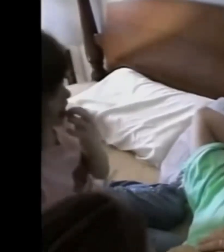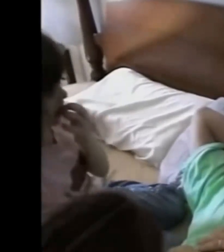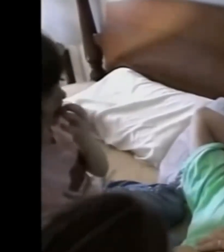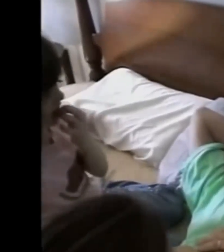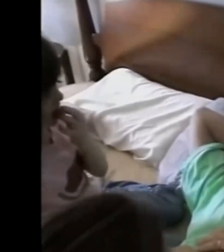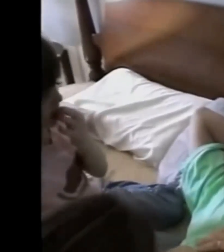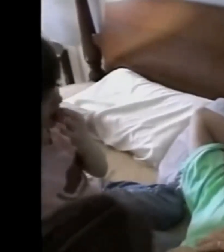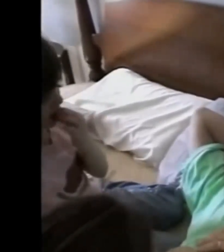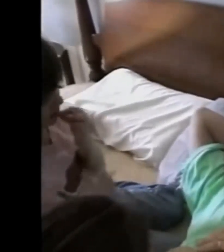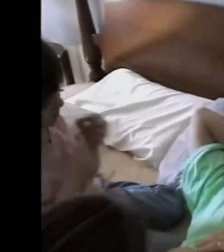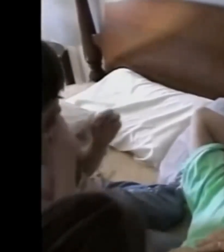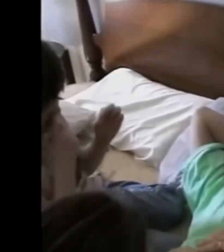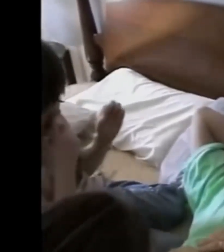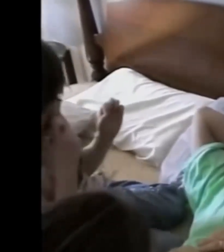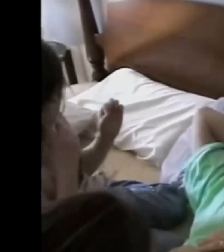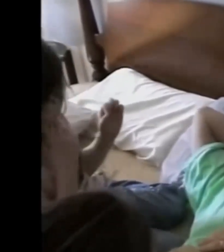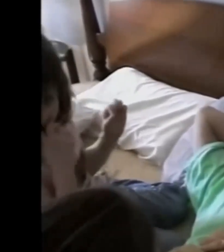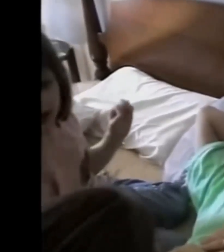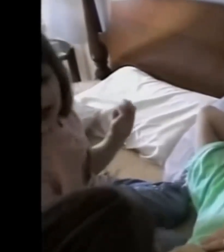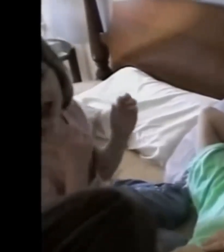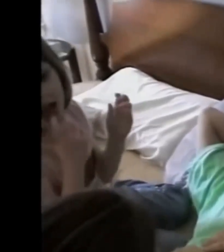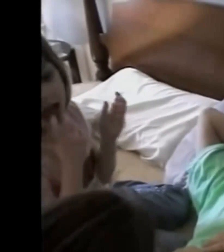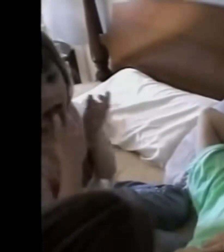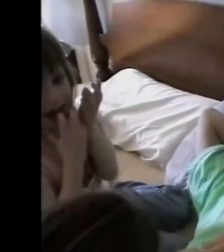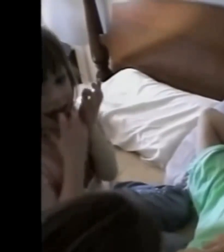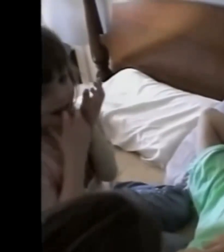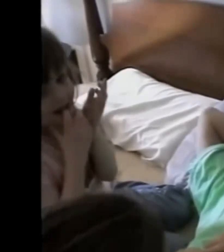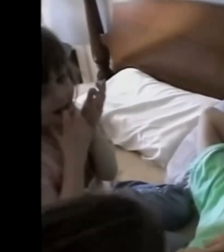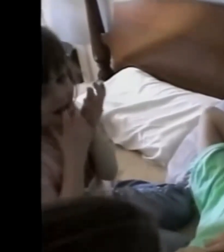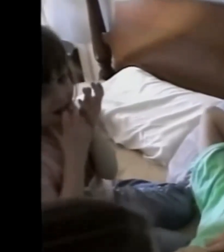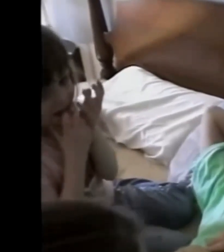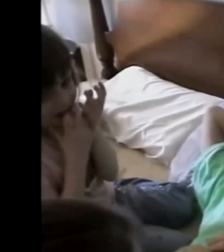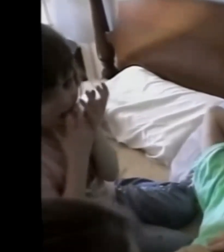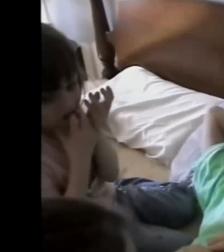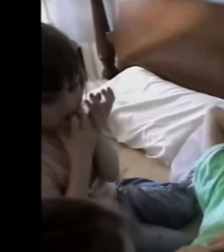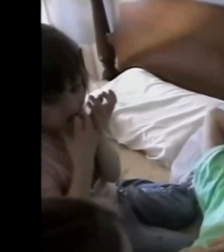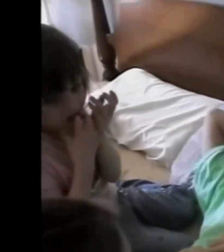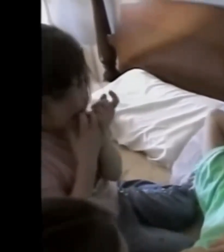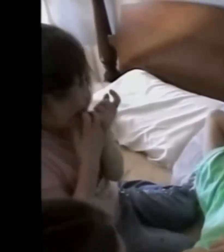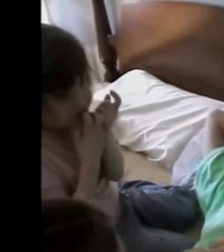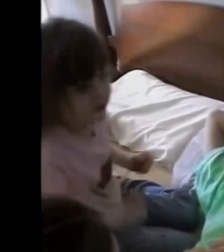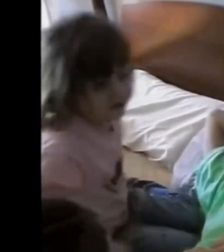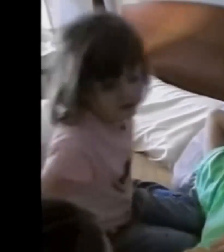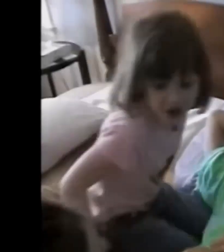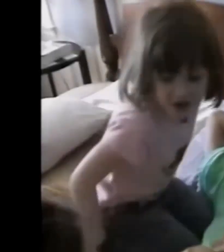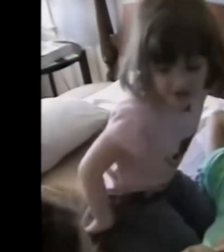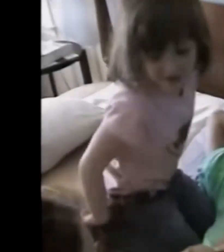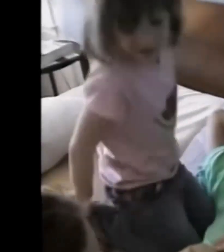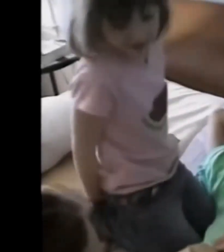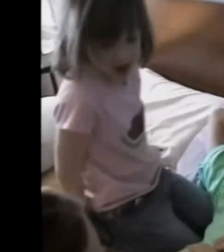What? Belt buckle. Belt brawl. Belt buckle. Bed ball. Belt. Buck.